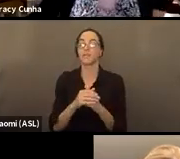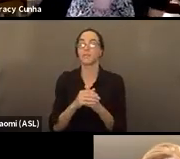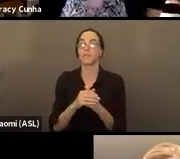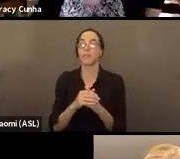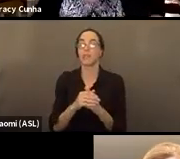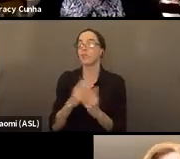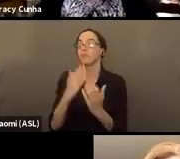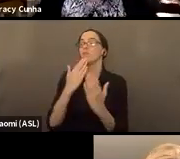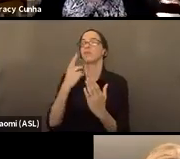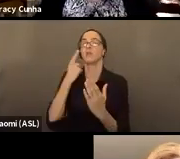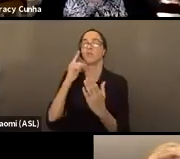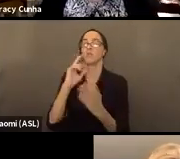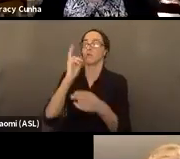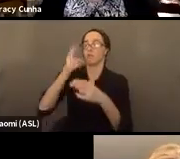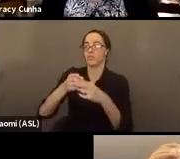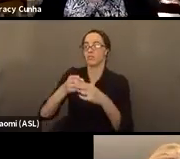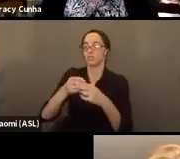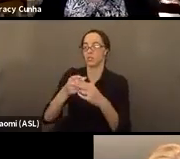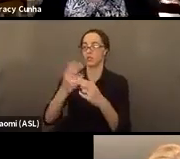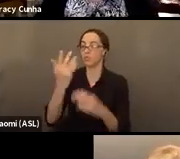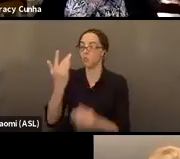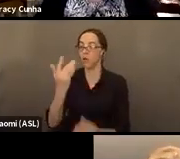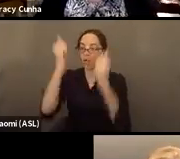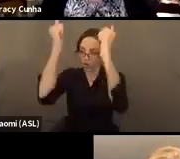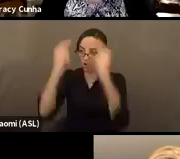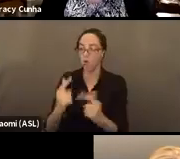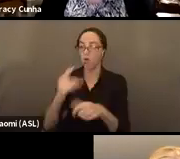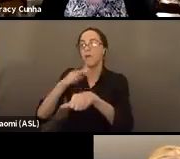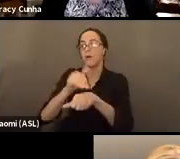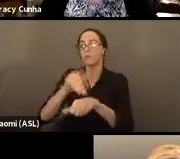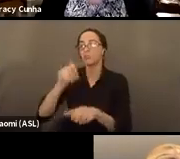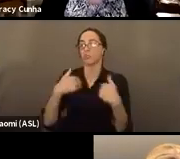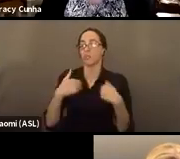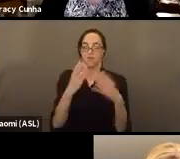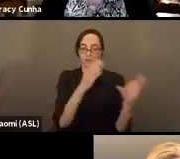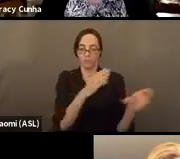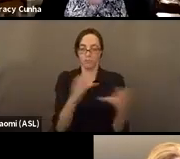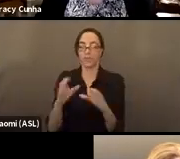well all your pets should have their emergency case and all of their food in it and that's